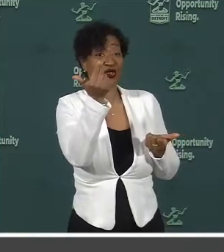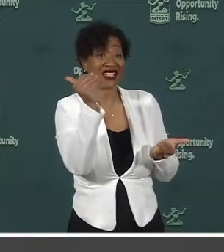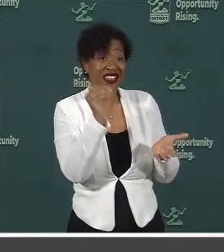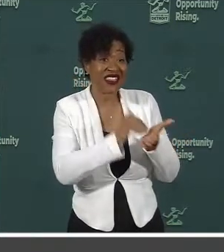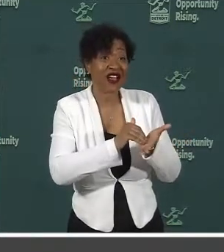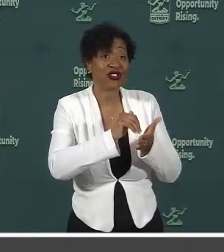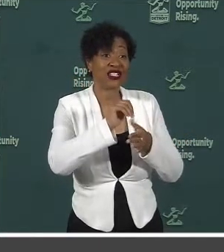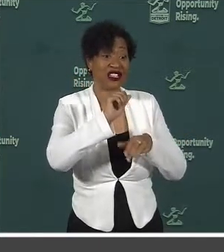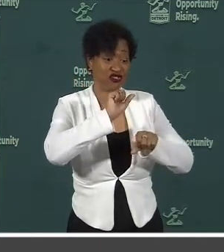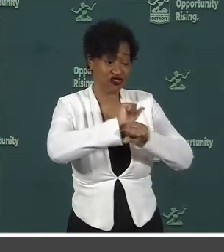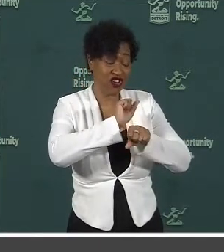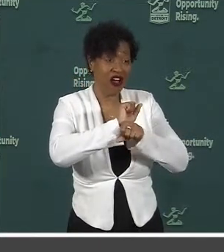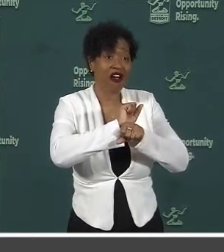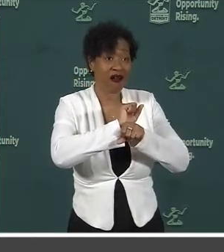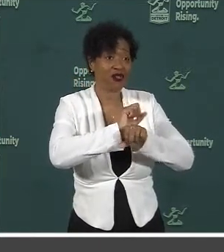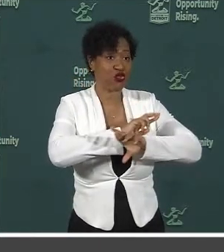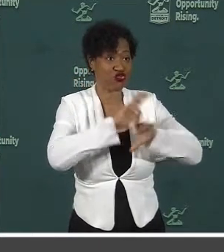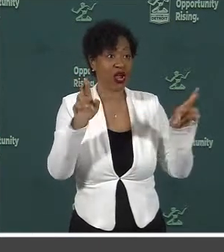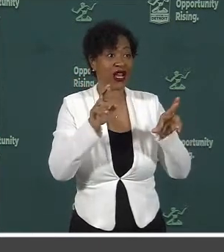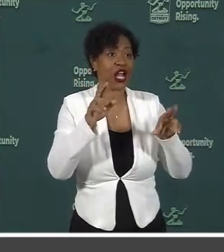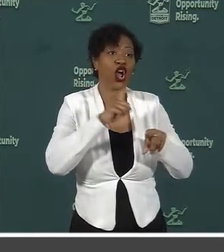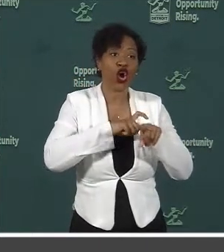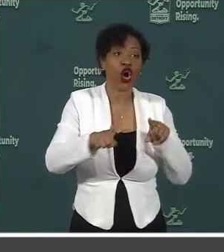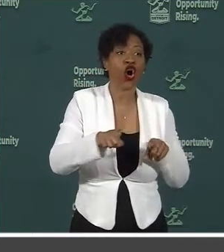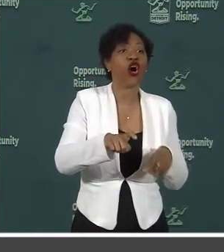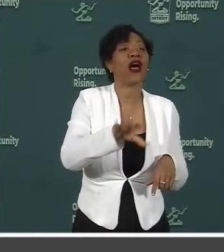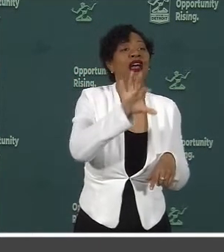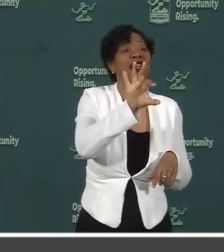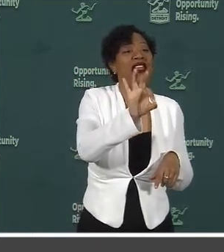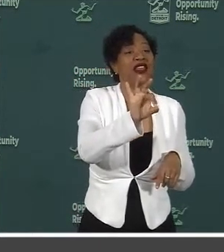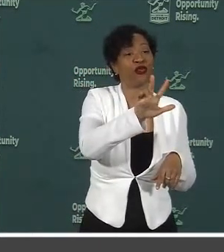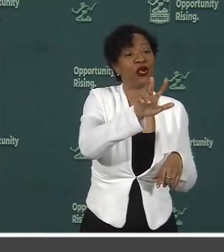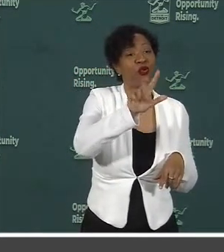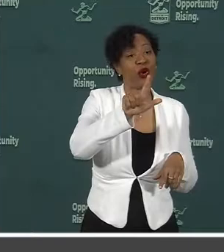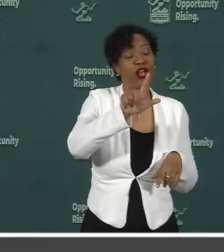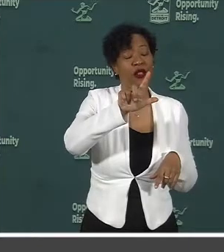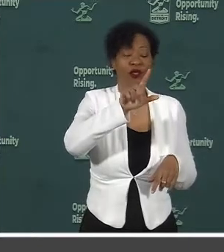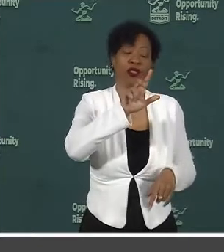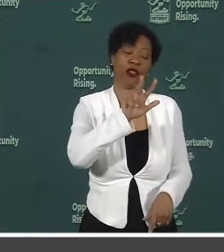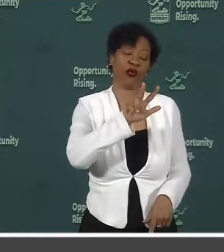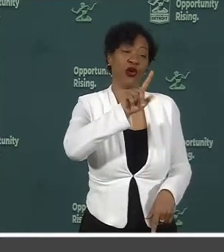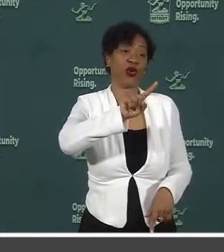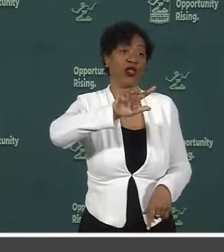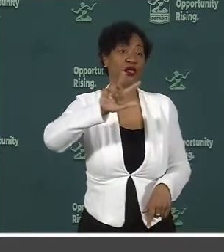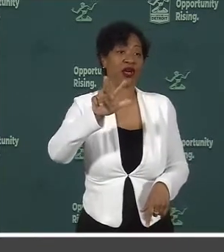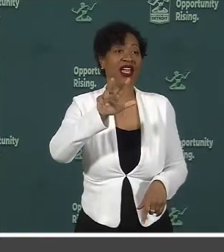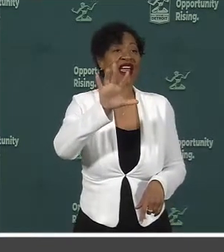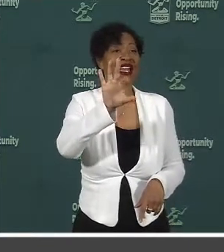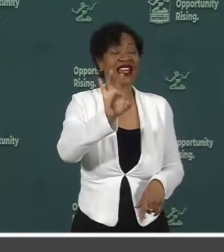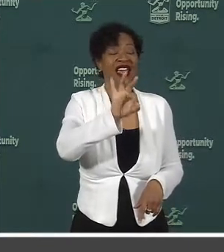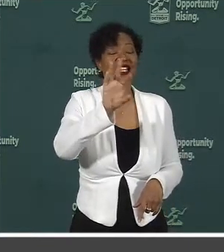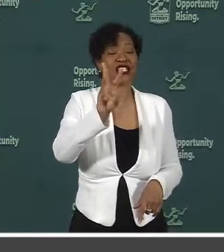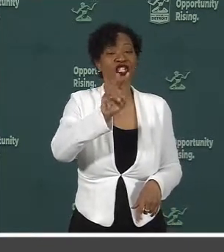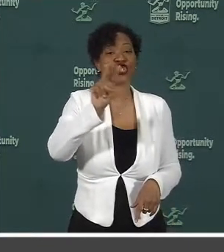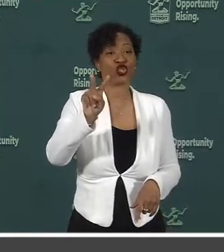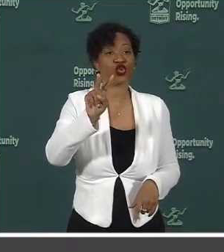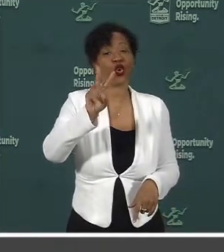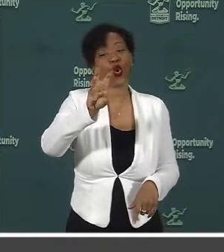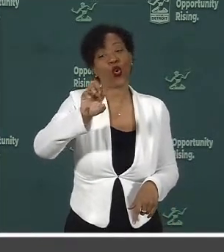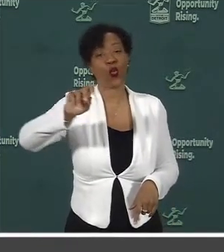GO TO CALL NINE SIX TO WORK YOU GO IN TOMORROW AND THEY WILL START YOU ON THE PROCESS WHEN I SEE THAT THIRTEEN THOUSAND